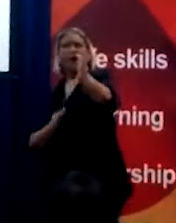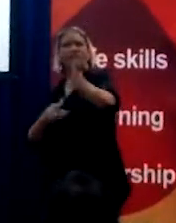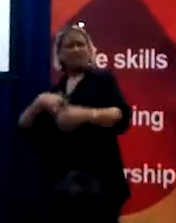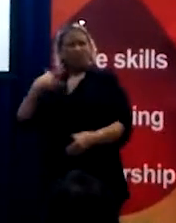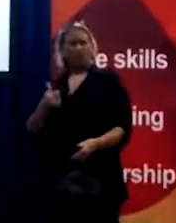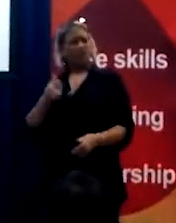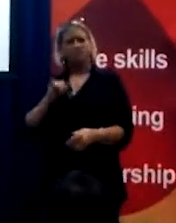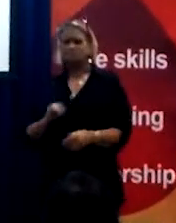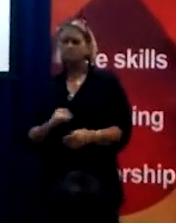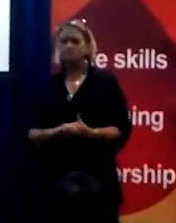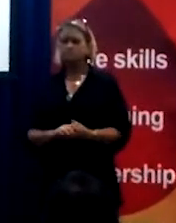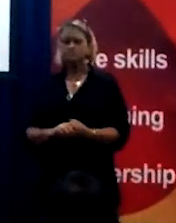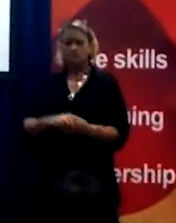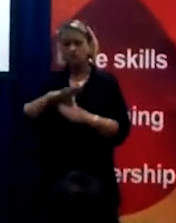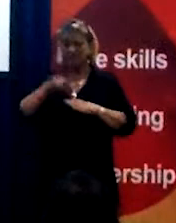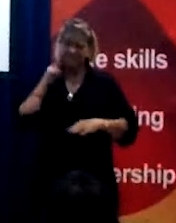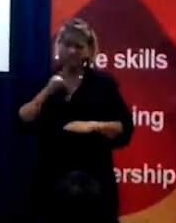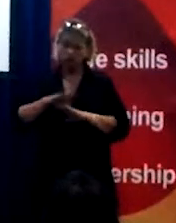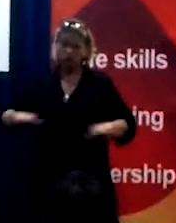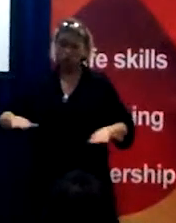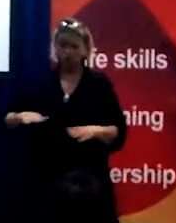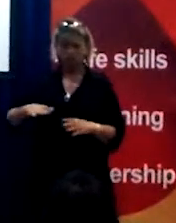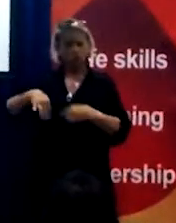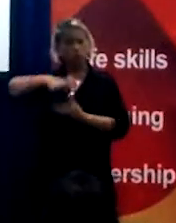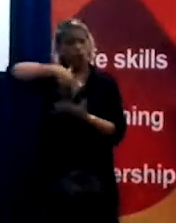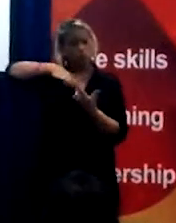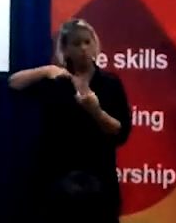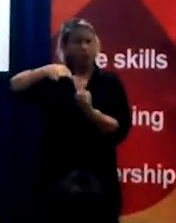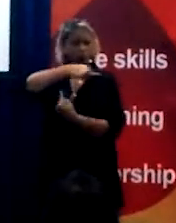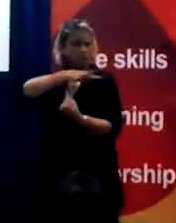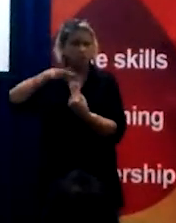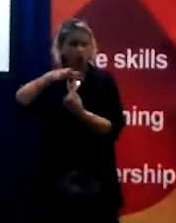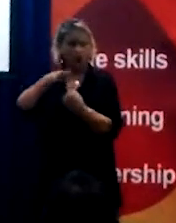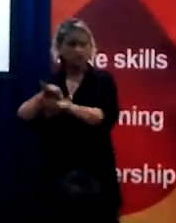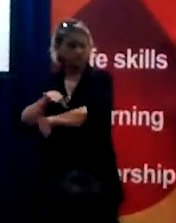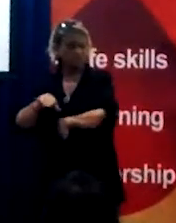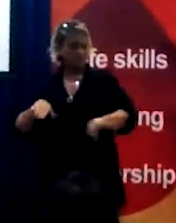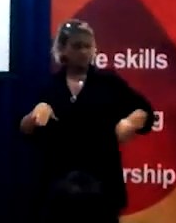Deaf children were socially isolated, and this a huge contributing factor to the fact